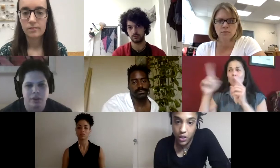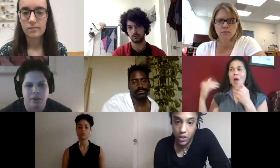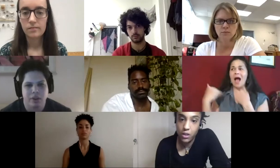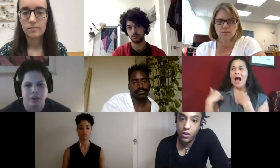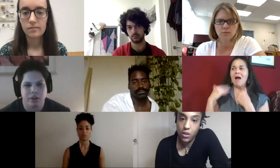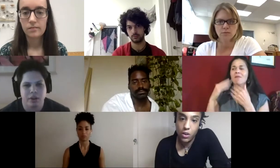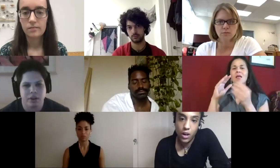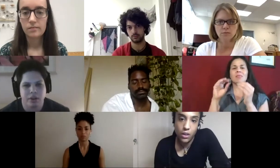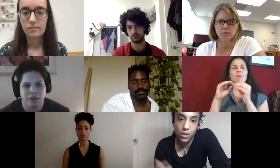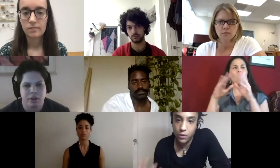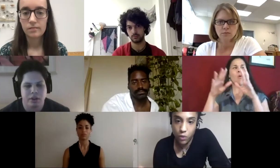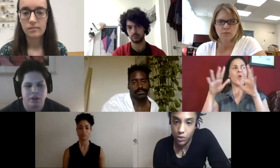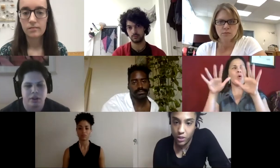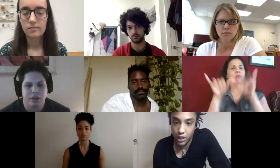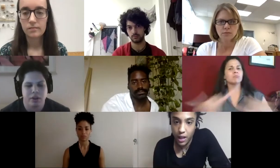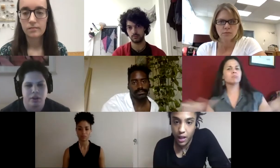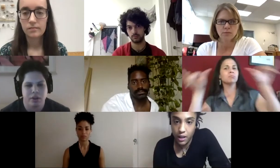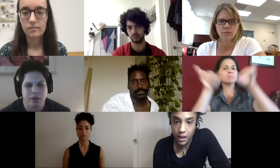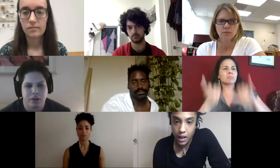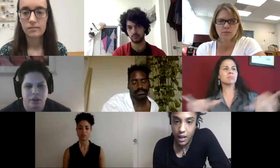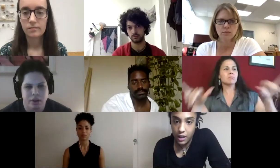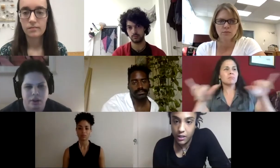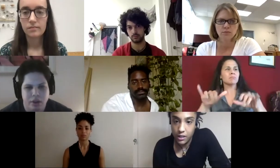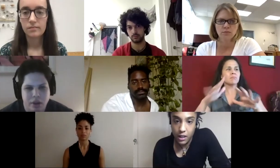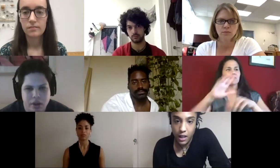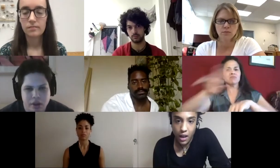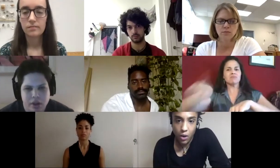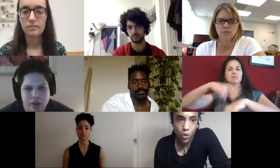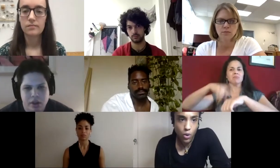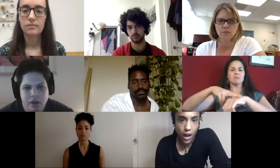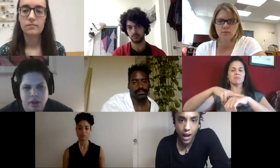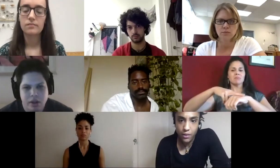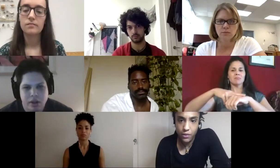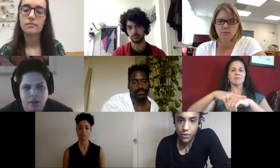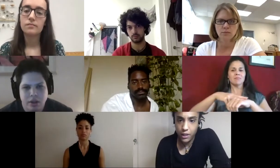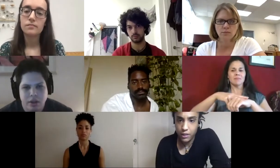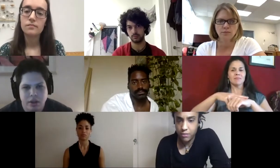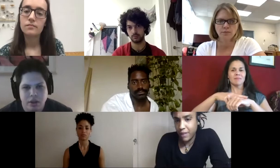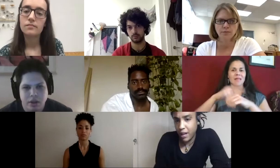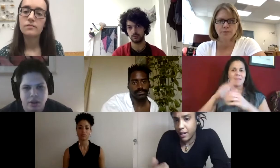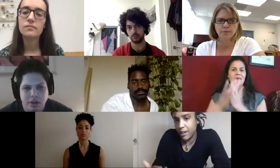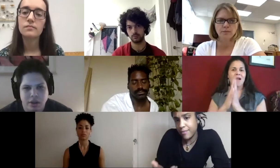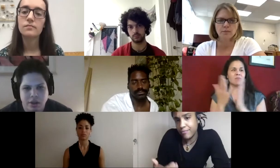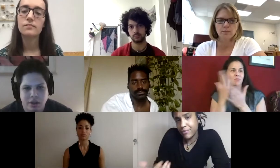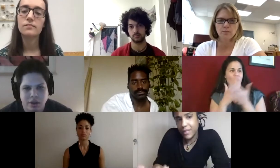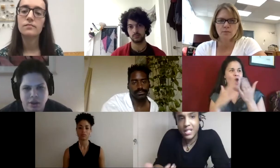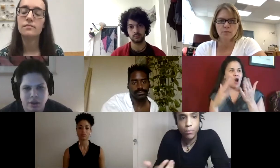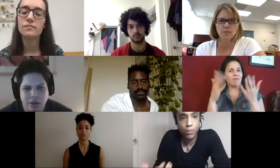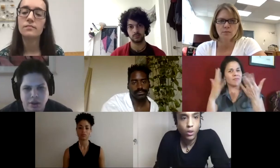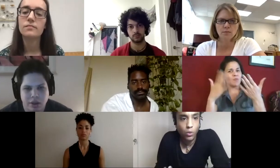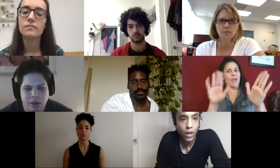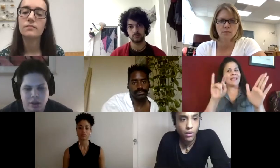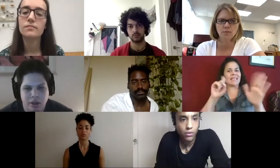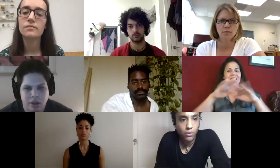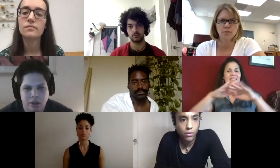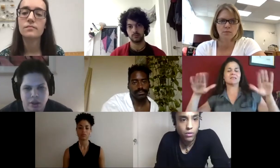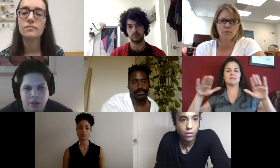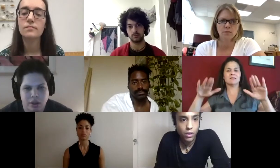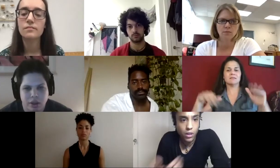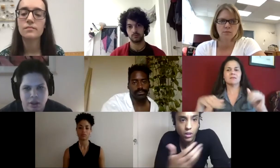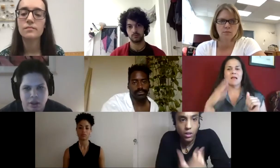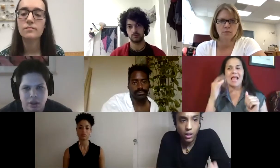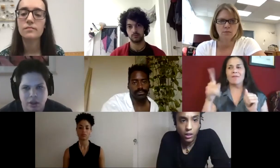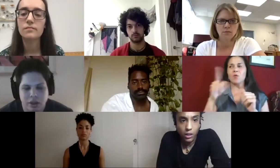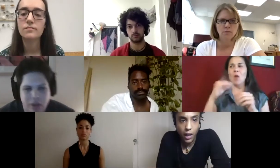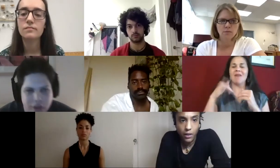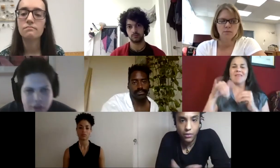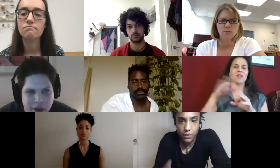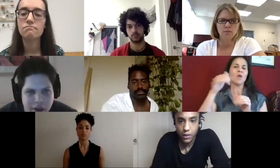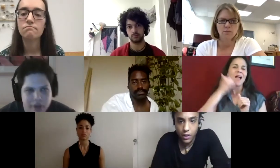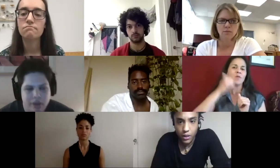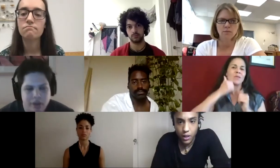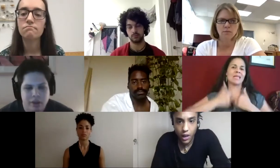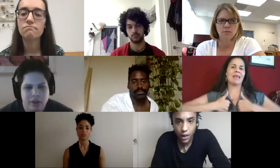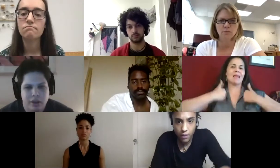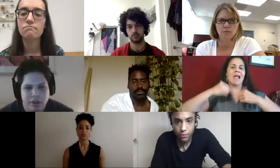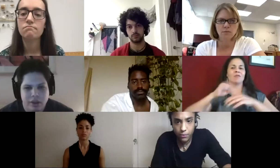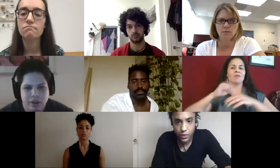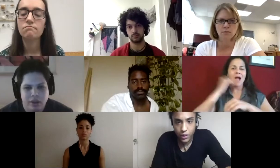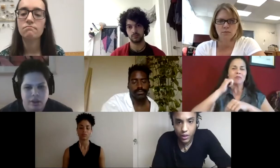or other roles like that who have a typical way of life.